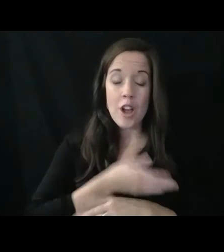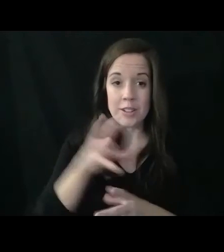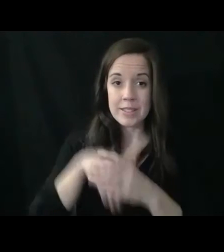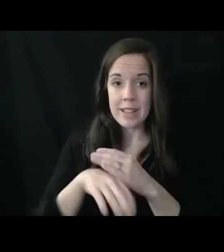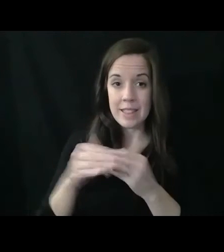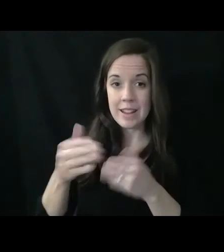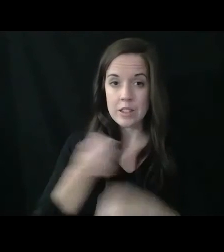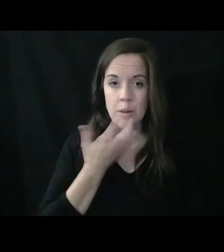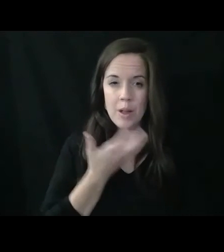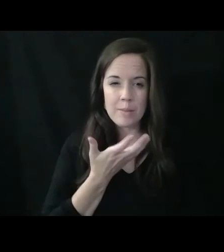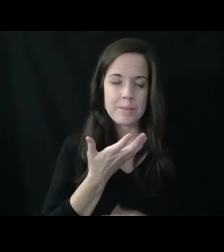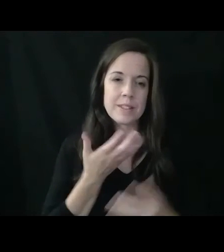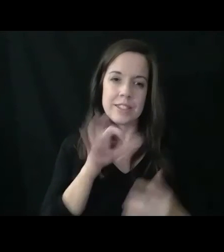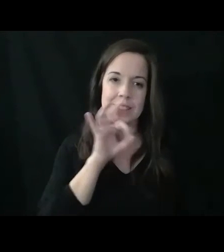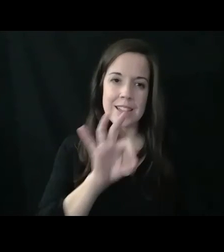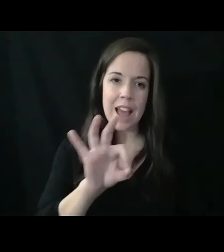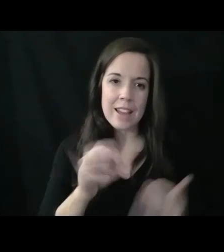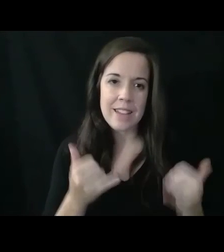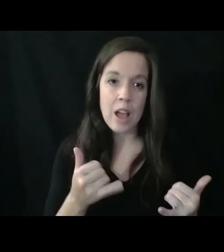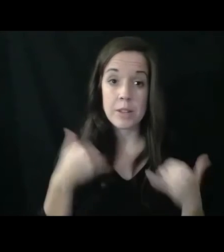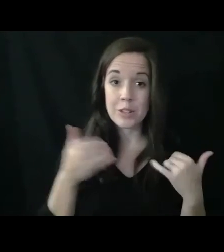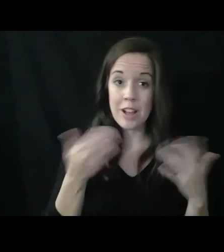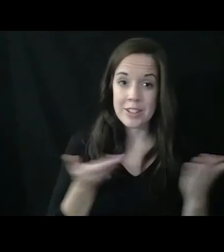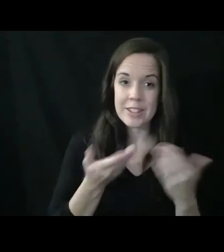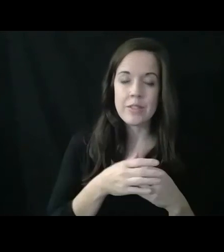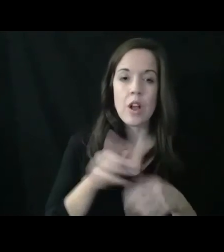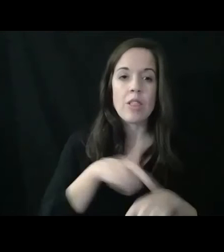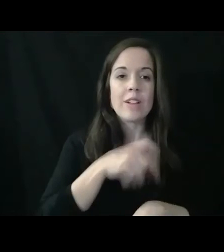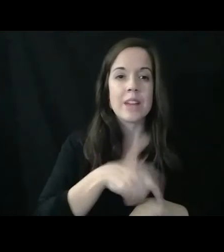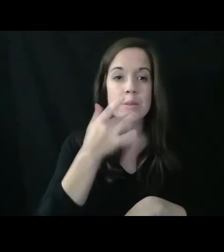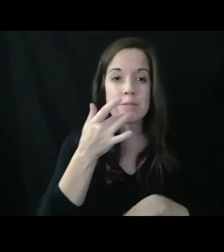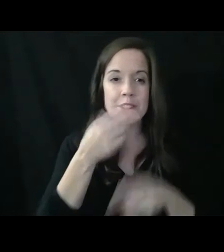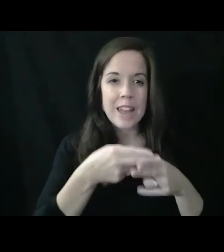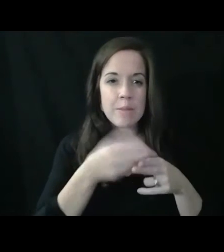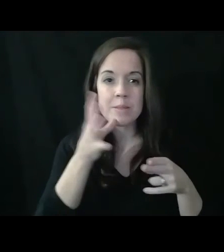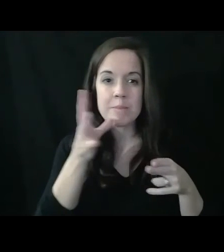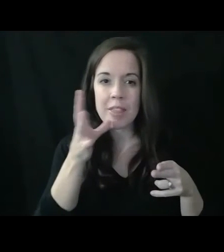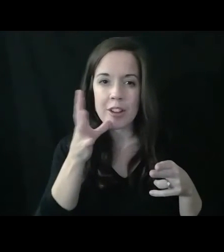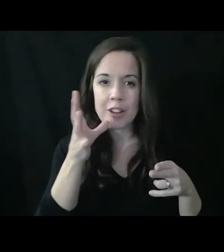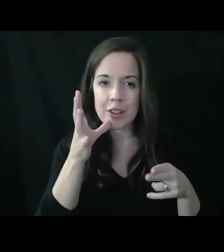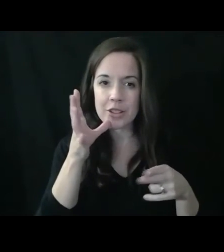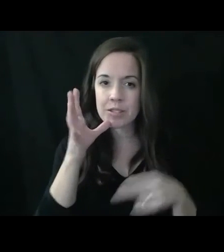younger here. For a long time her preferred name for me was “Mother,” which got me lots of weird